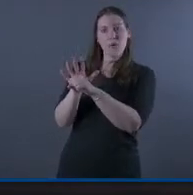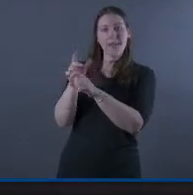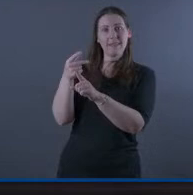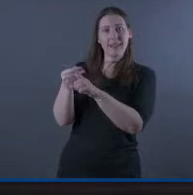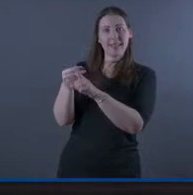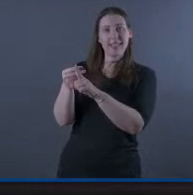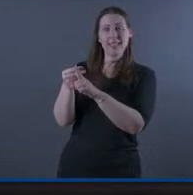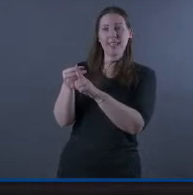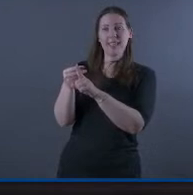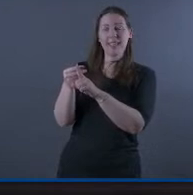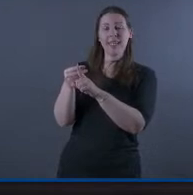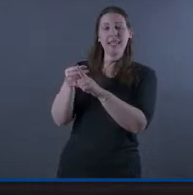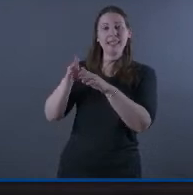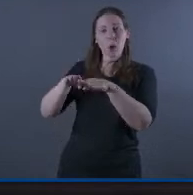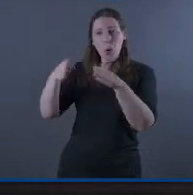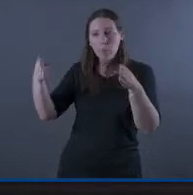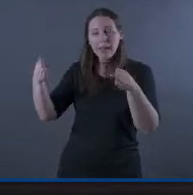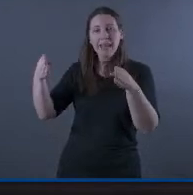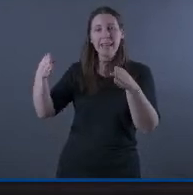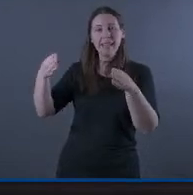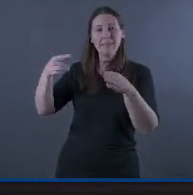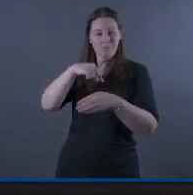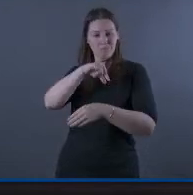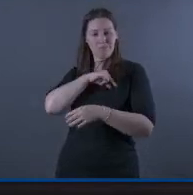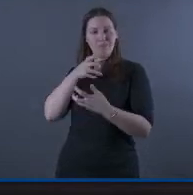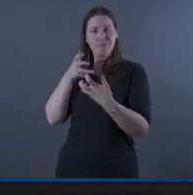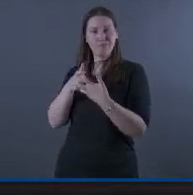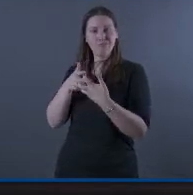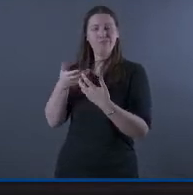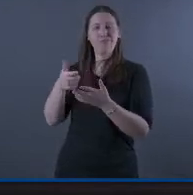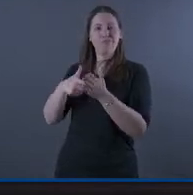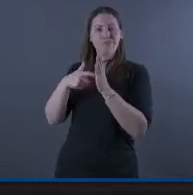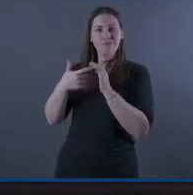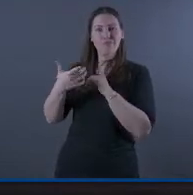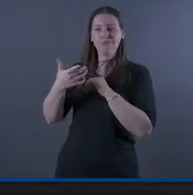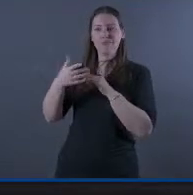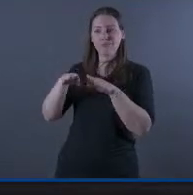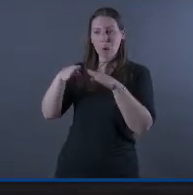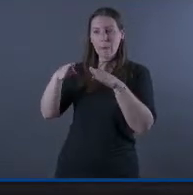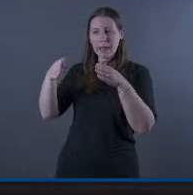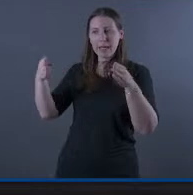I would encourage everybody to think about getting the COVID vaccine as a community service.